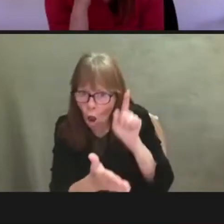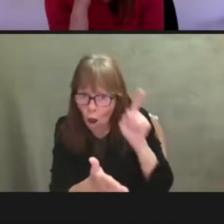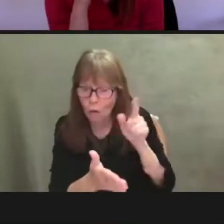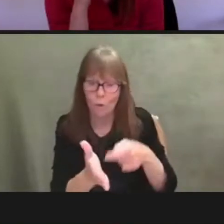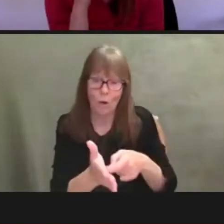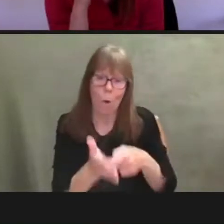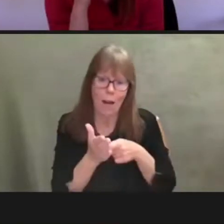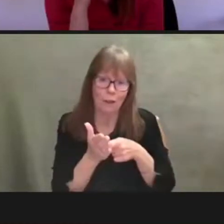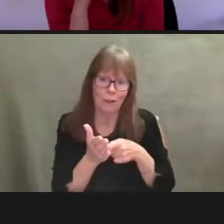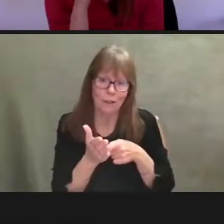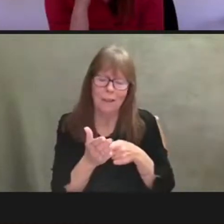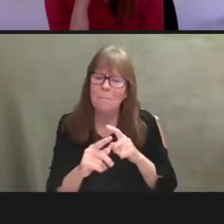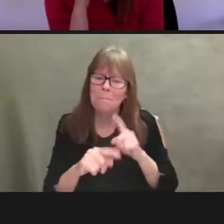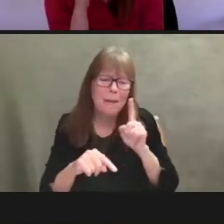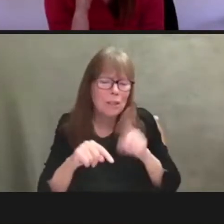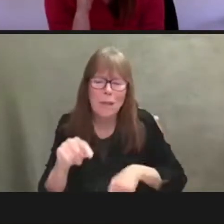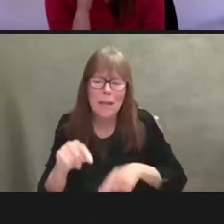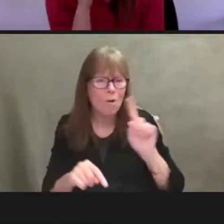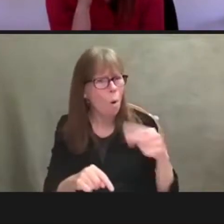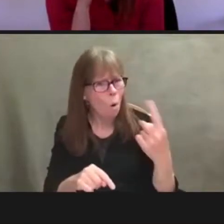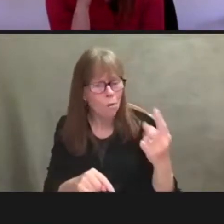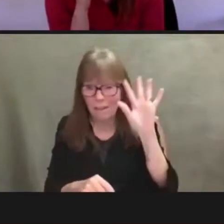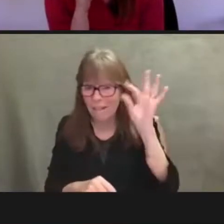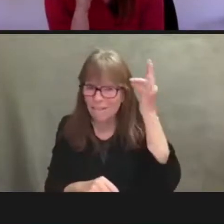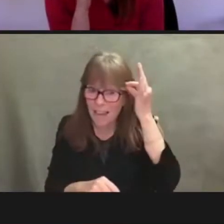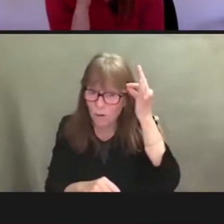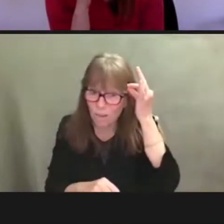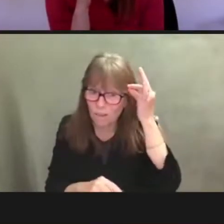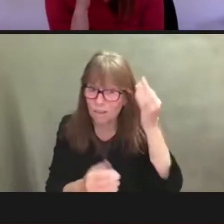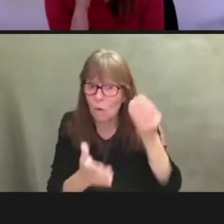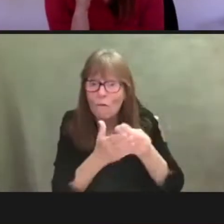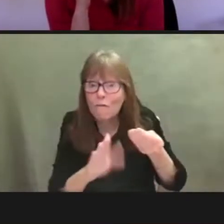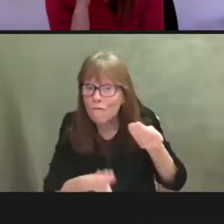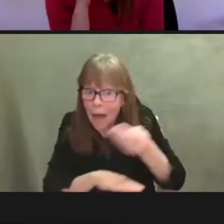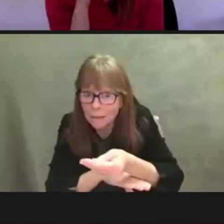But it can't only be the federal government [that is] going to be funding this.